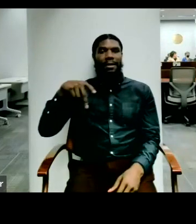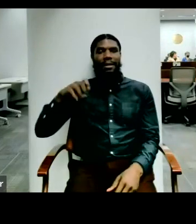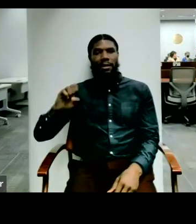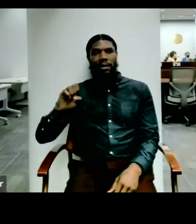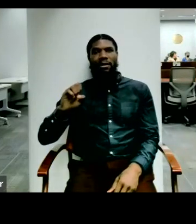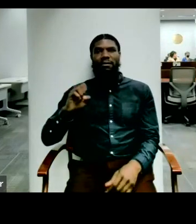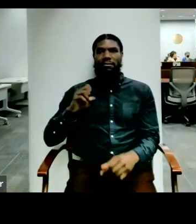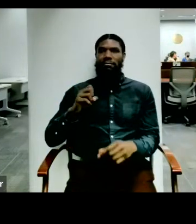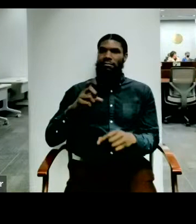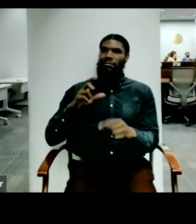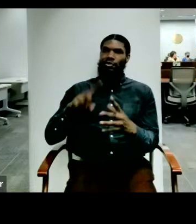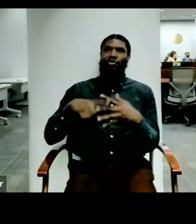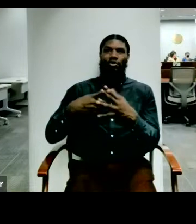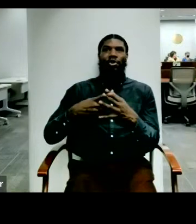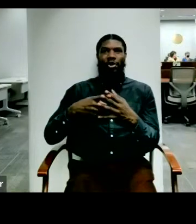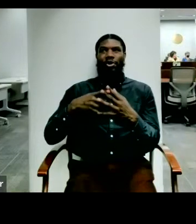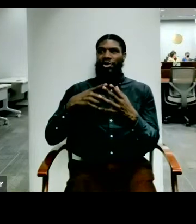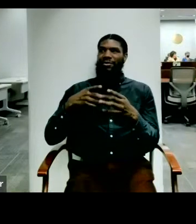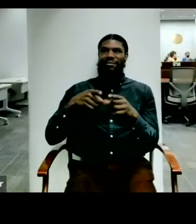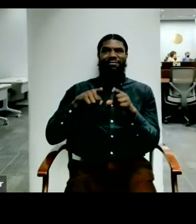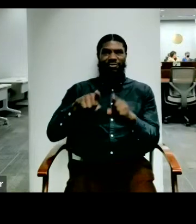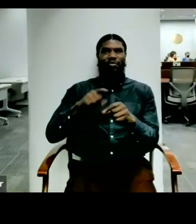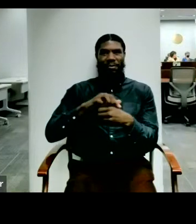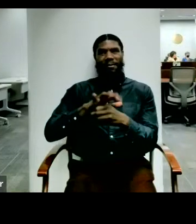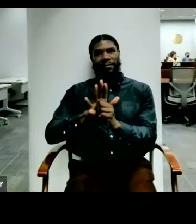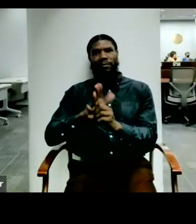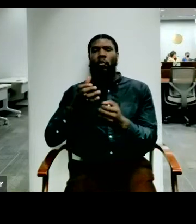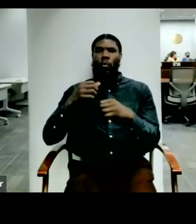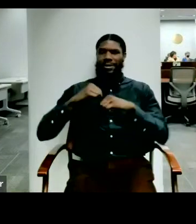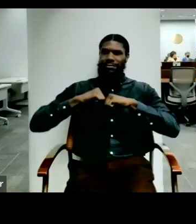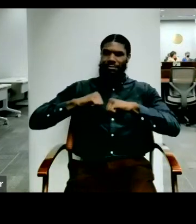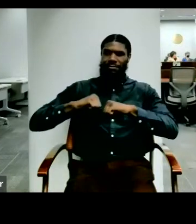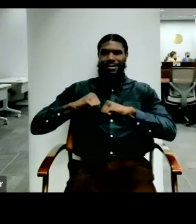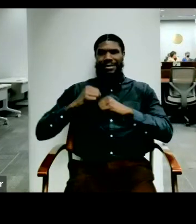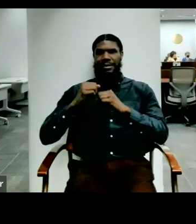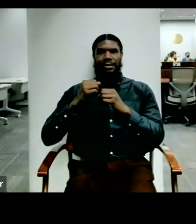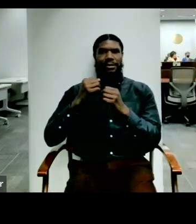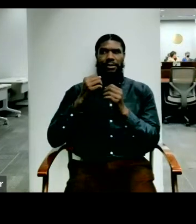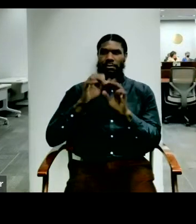Obviously we want everyone to be safe, but that's a particular interest of mine. So I appreciate you raising it.